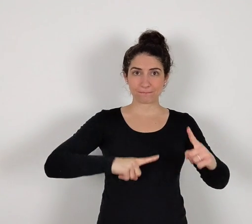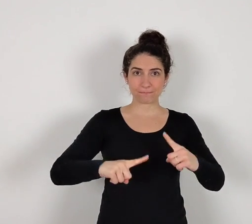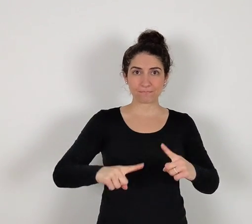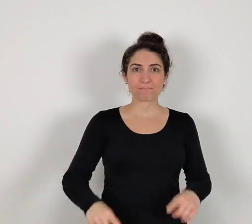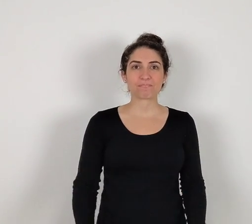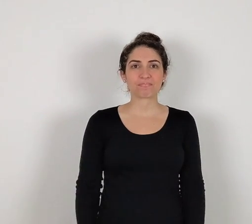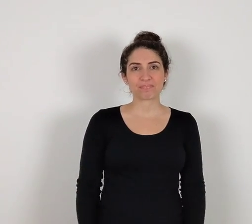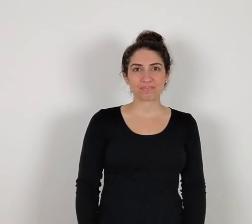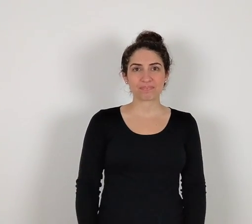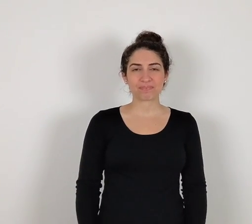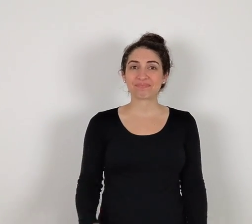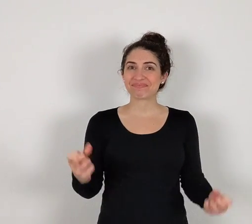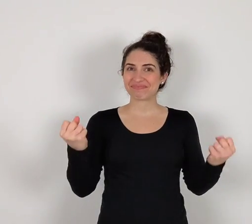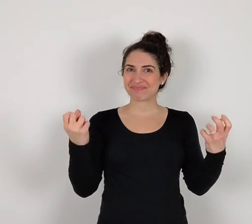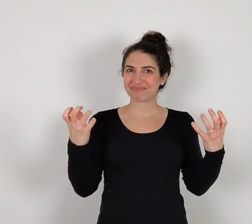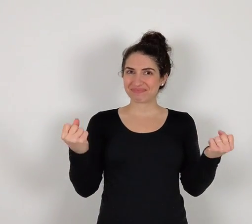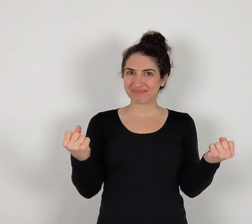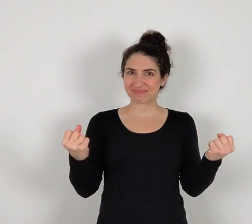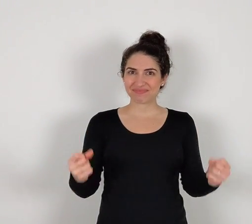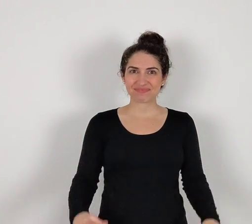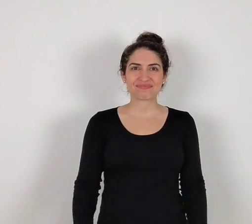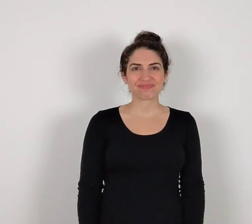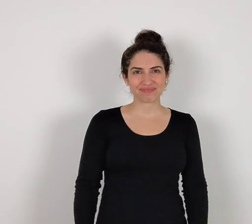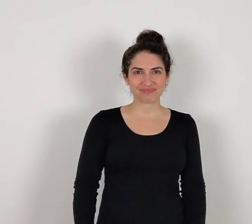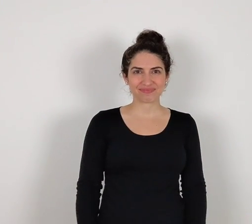Sign. Sign.